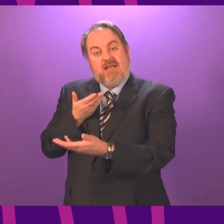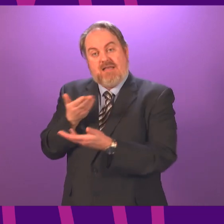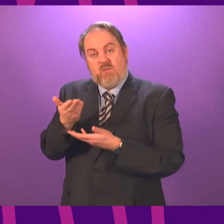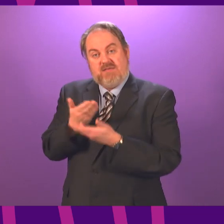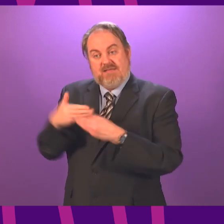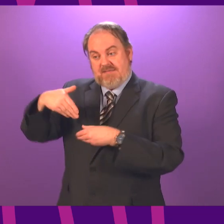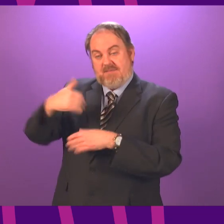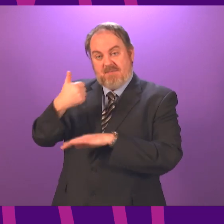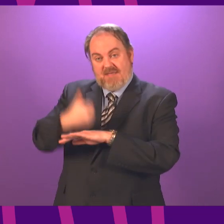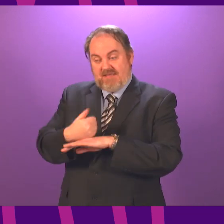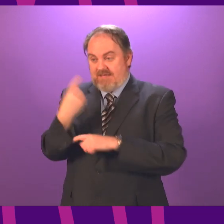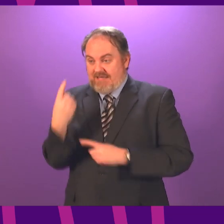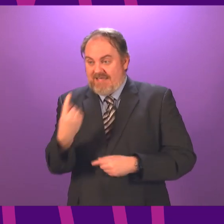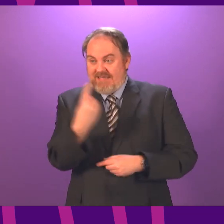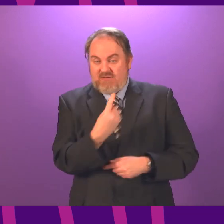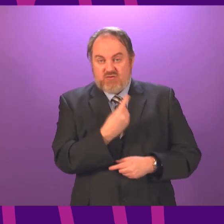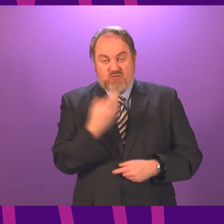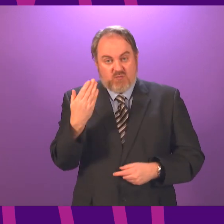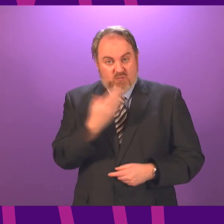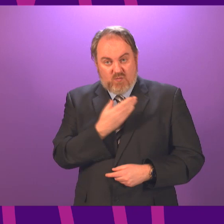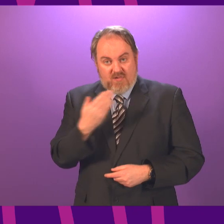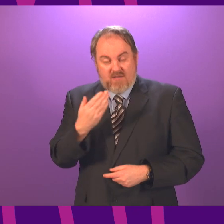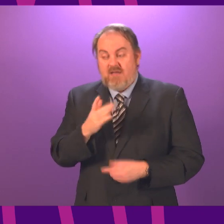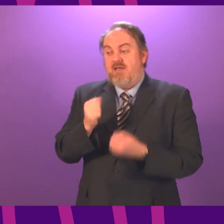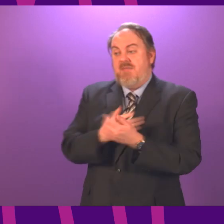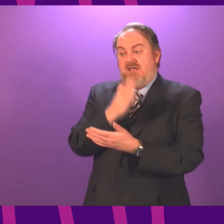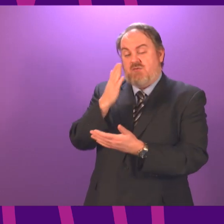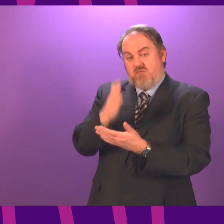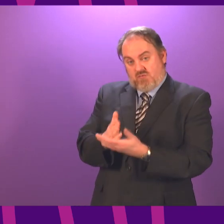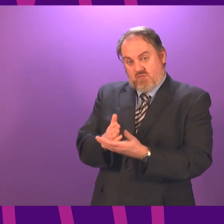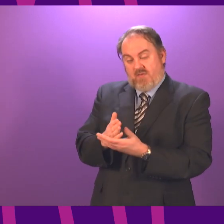is no doubt that support and provision for mental health, not only for children and adolescents